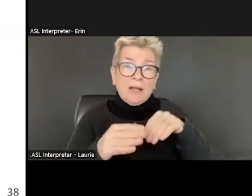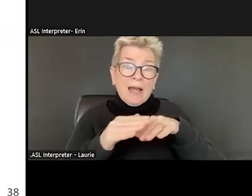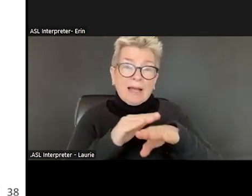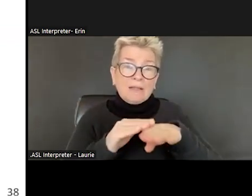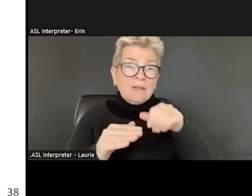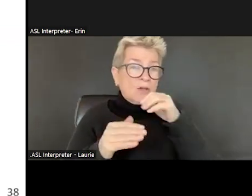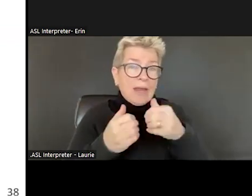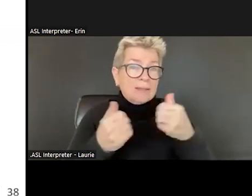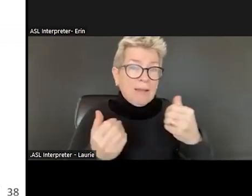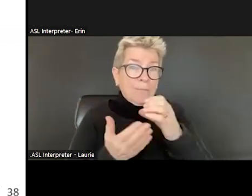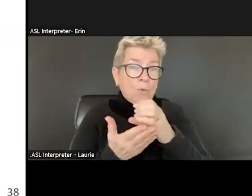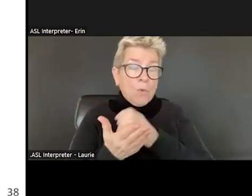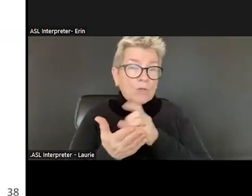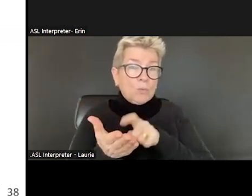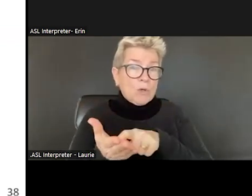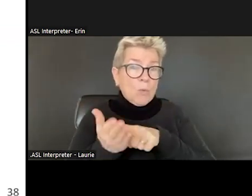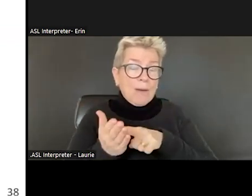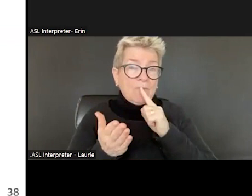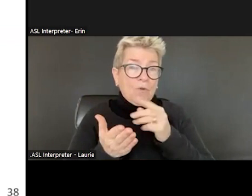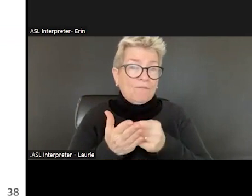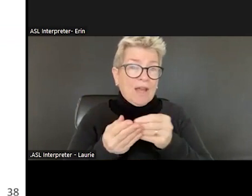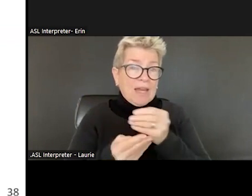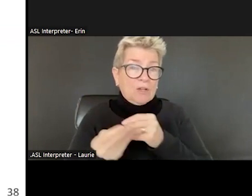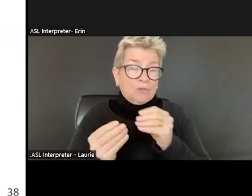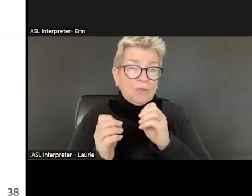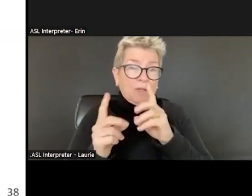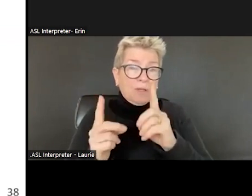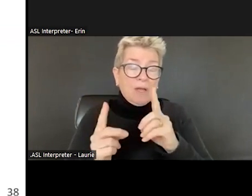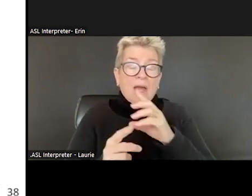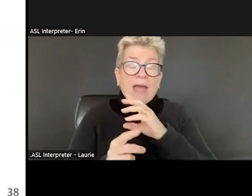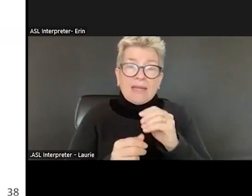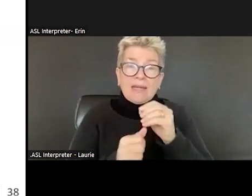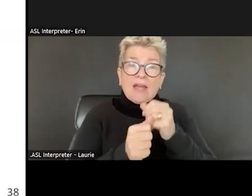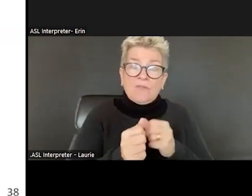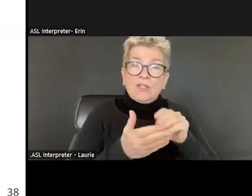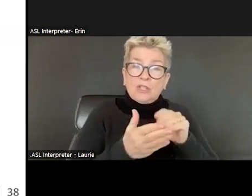course requirement and every school in the state requires every student in the state to